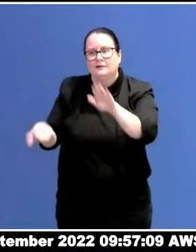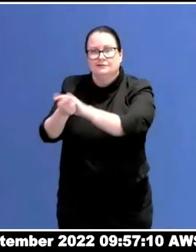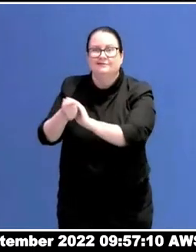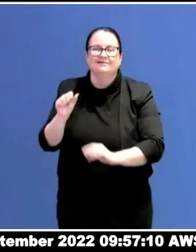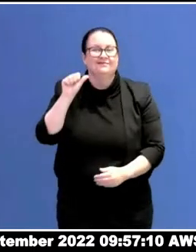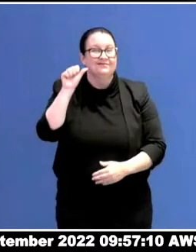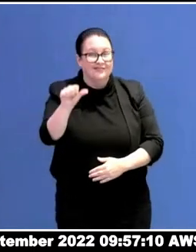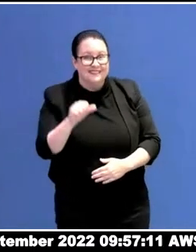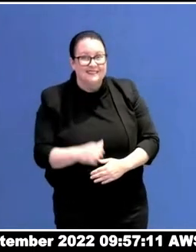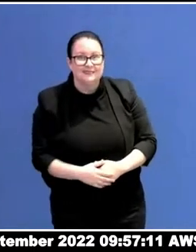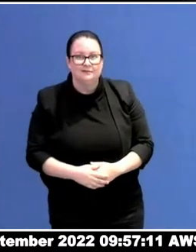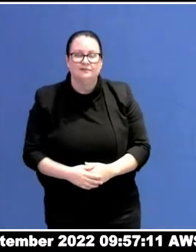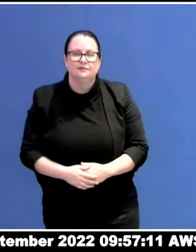Especially we would go into shopping centres.